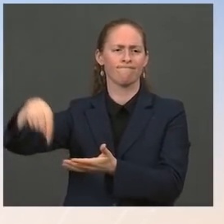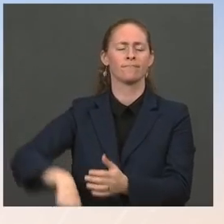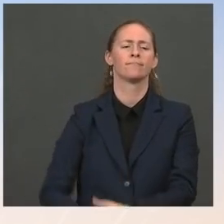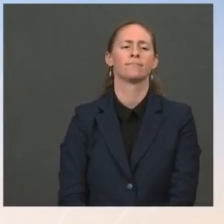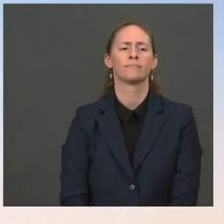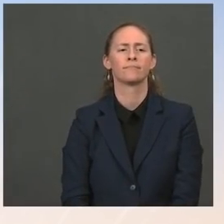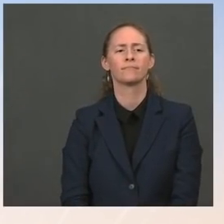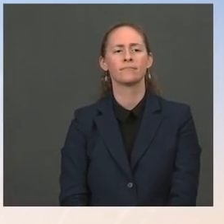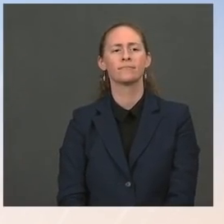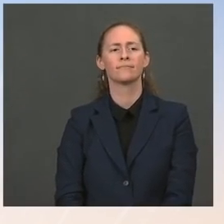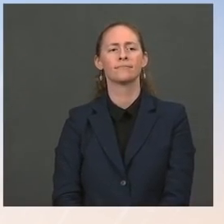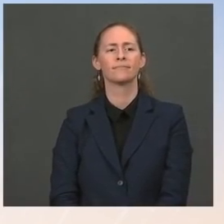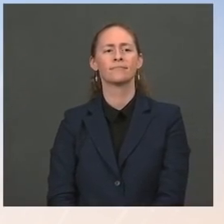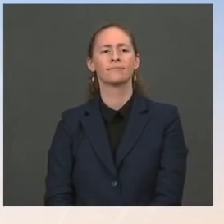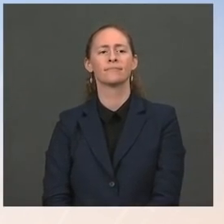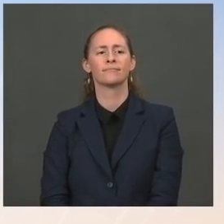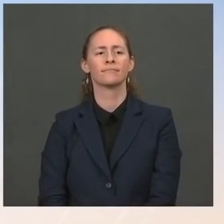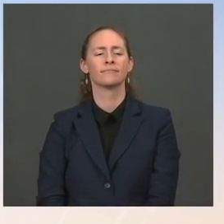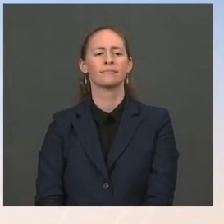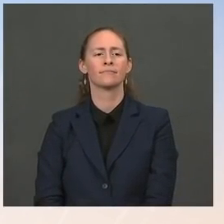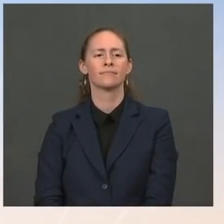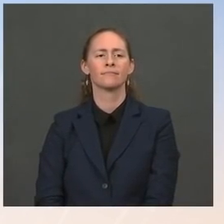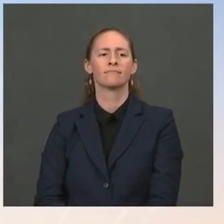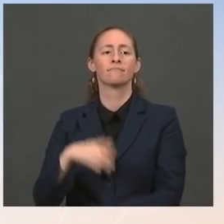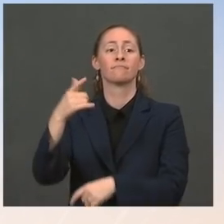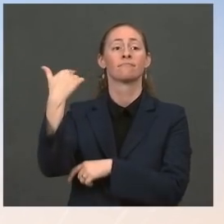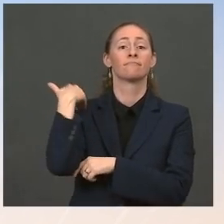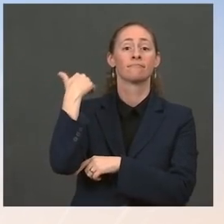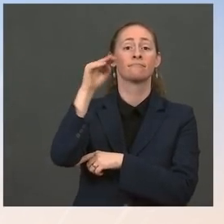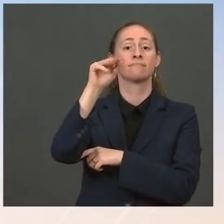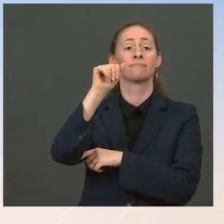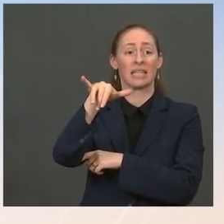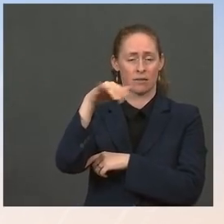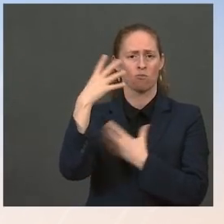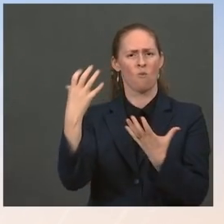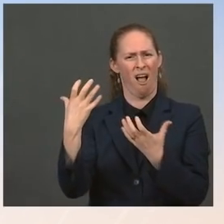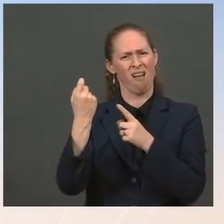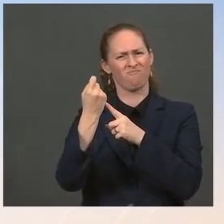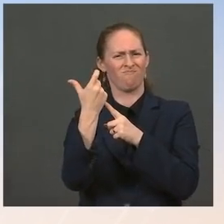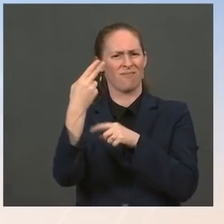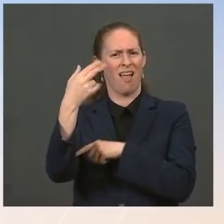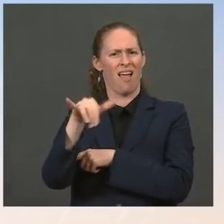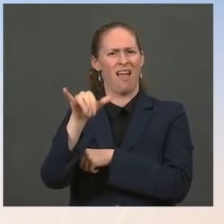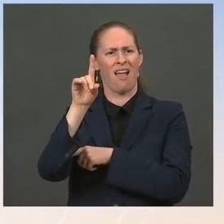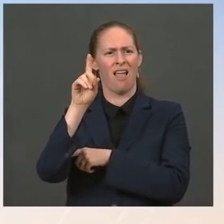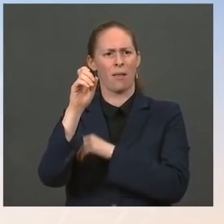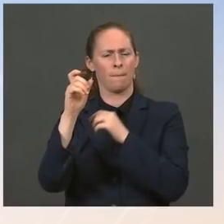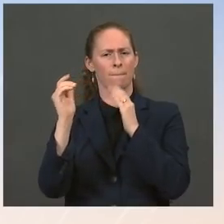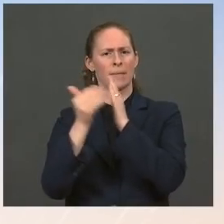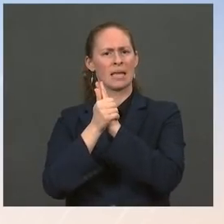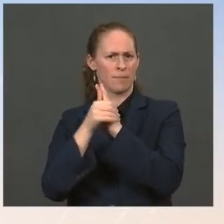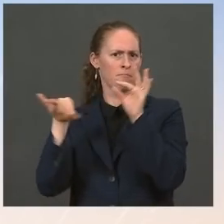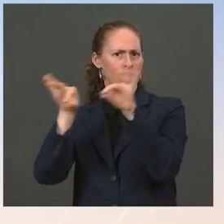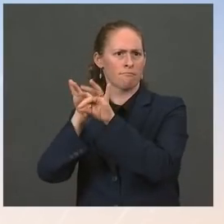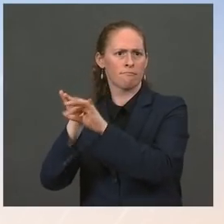which shows that getting rid of the Hyde Amendment was a priority. That remains his position. This is a package that's still being negotiated,